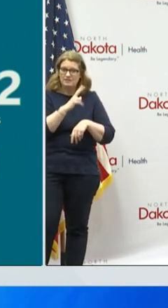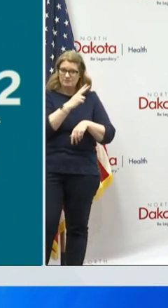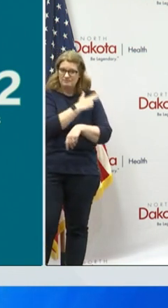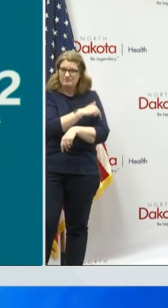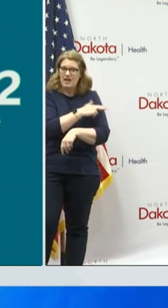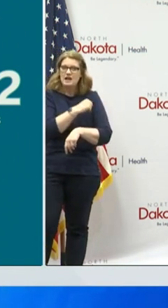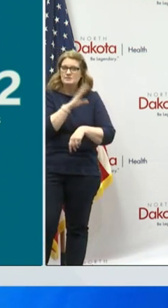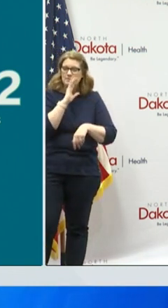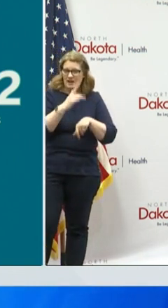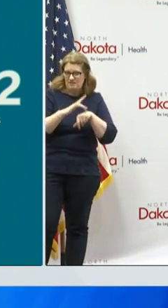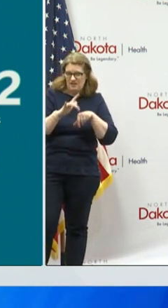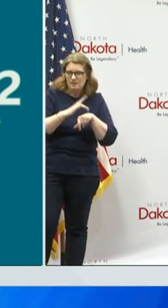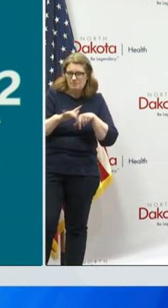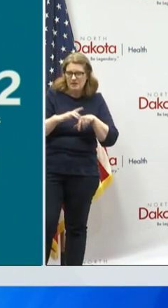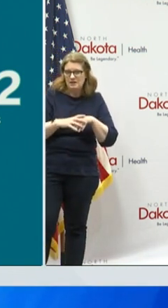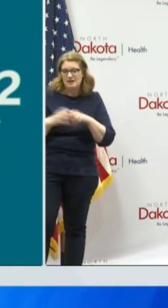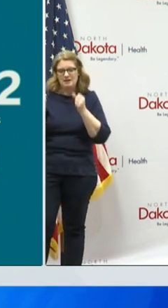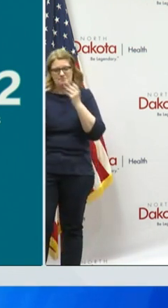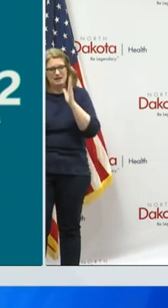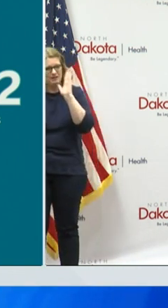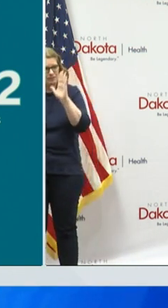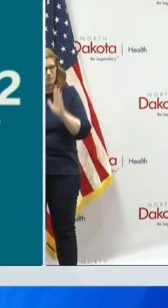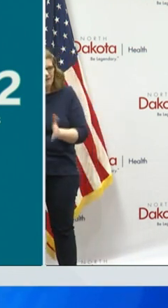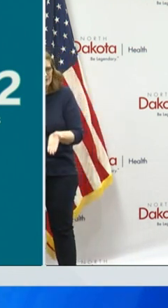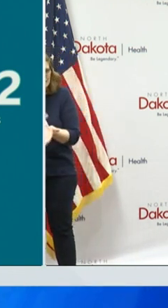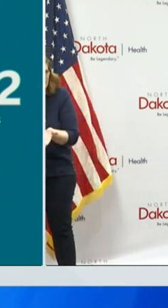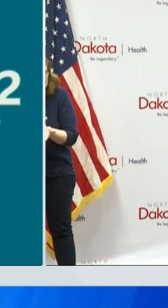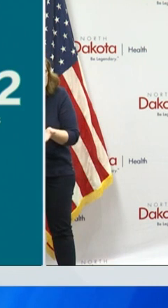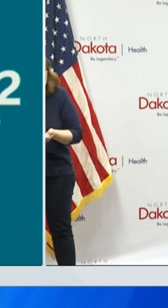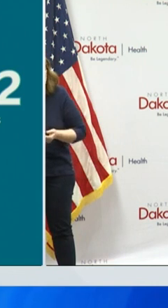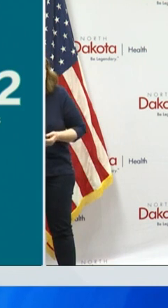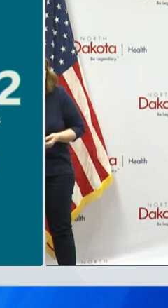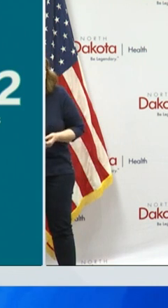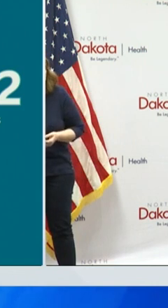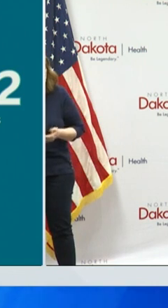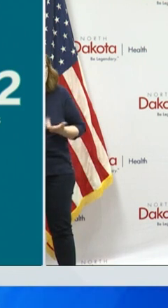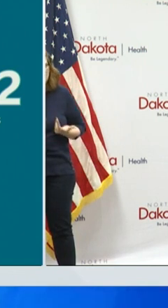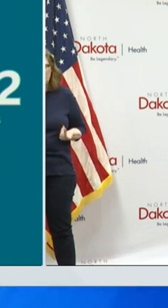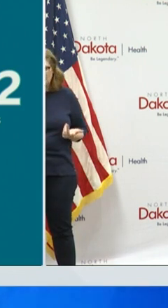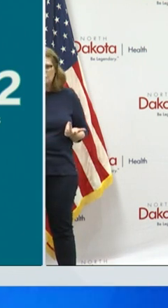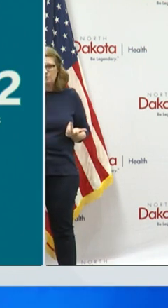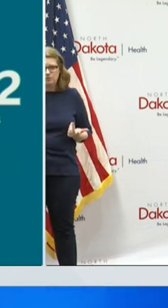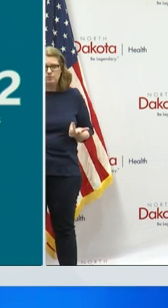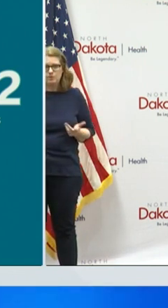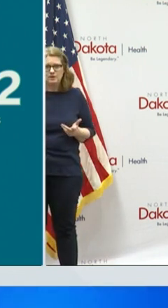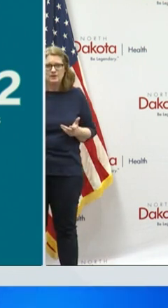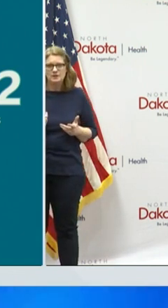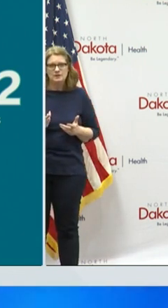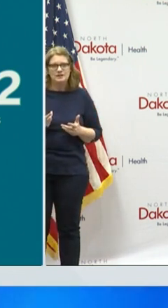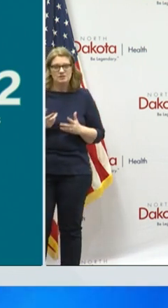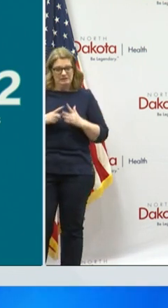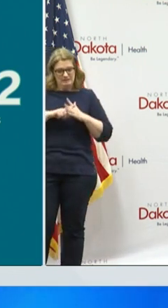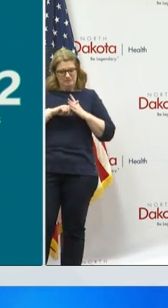WE HAVE LOTS OF ADEQUATE, NOT JUST ADEQUATE, WE HAVE A LOT OF GREAT HOSPITAL CAPACITY IN NORTH DAKOTA AND A LOT OF GREAT